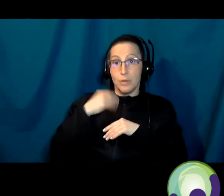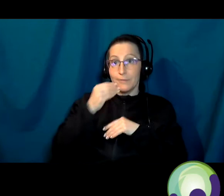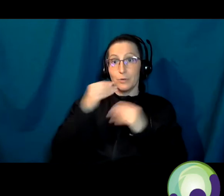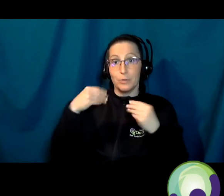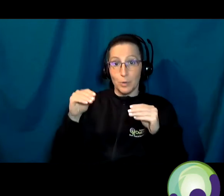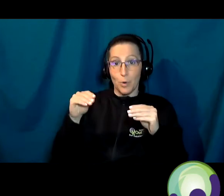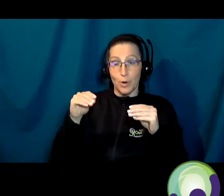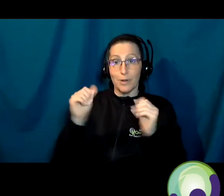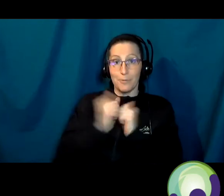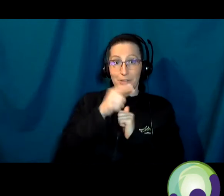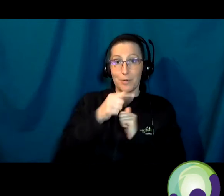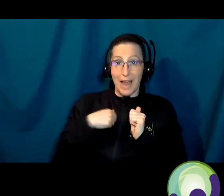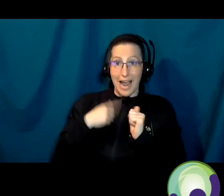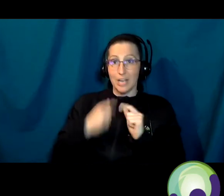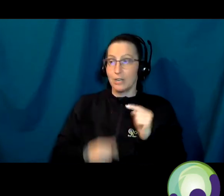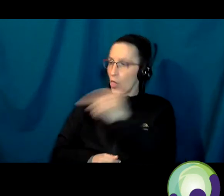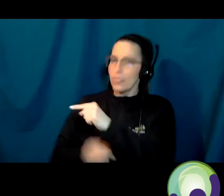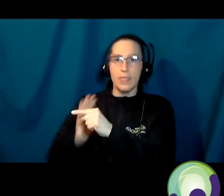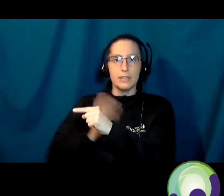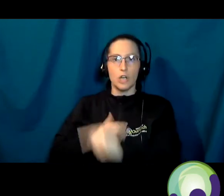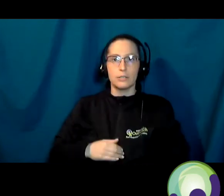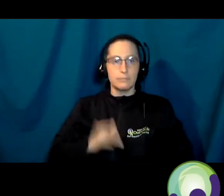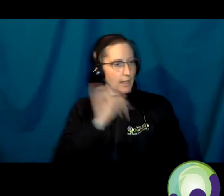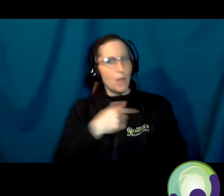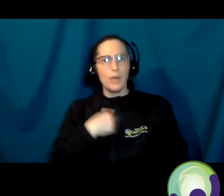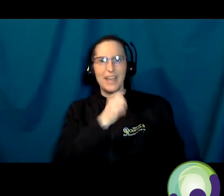with you, you might get tired of me telling you, we make that.